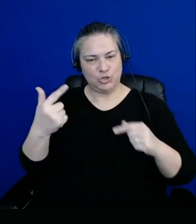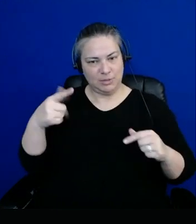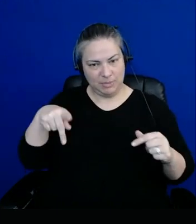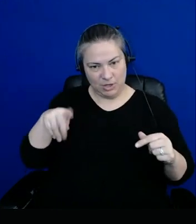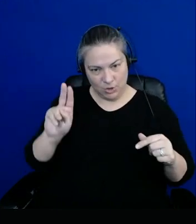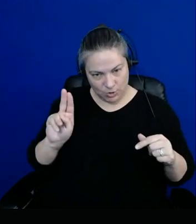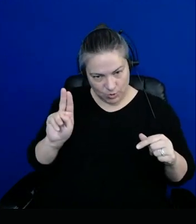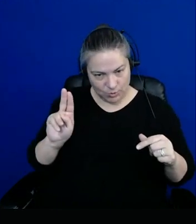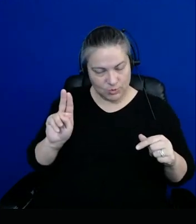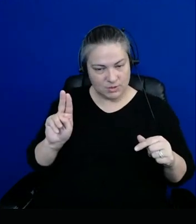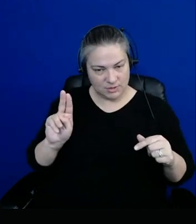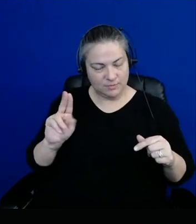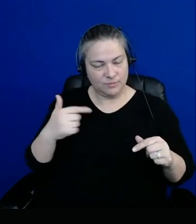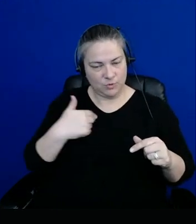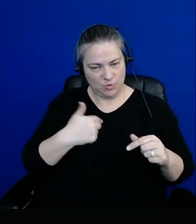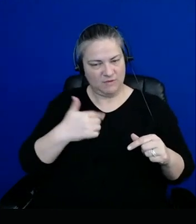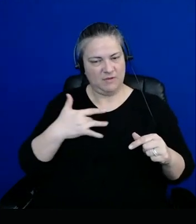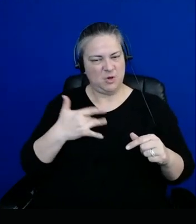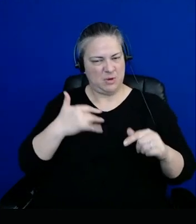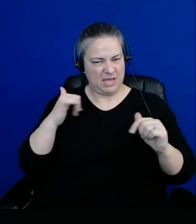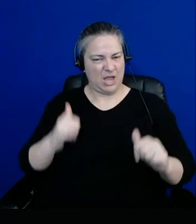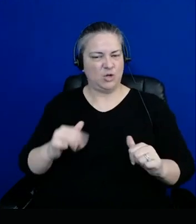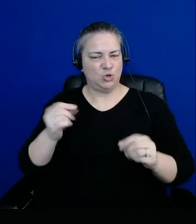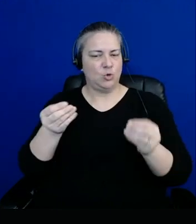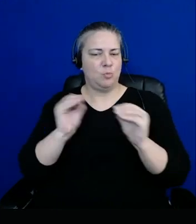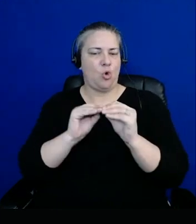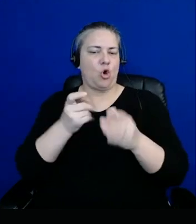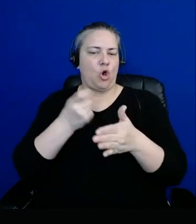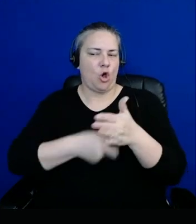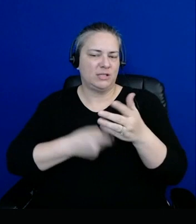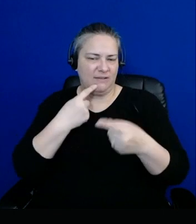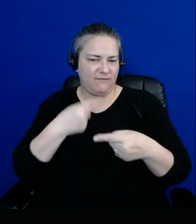we believe we can do this cost effectively.